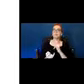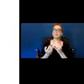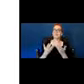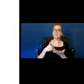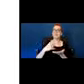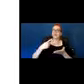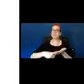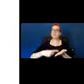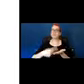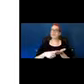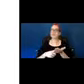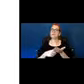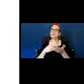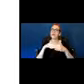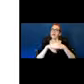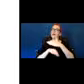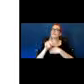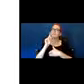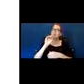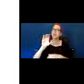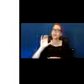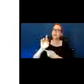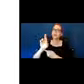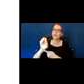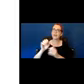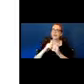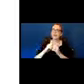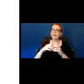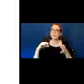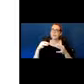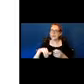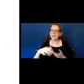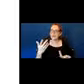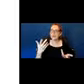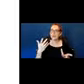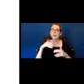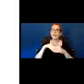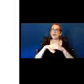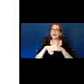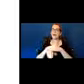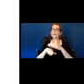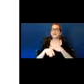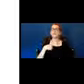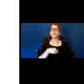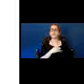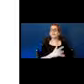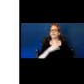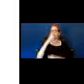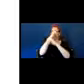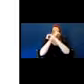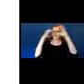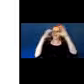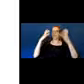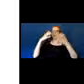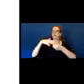And too often in healthcare, we think of access as a geographic proximity or appointment time slots.